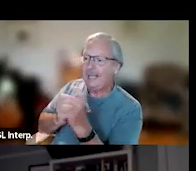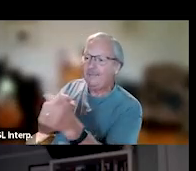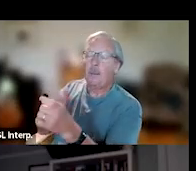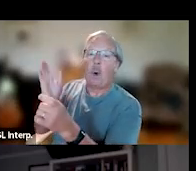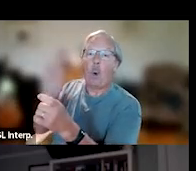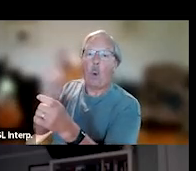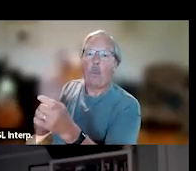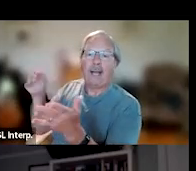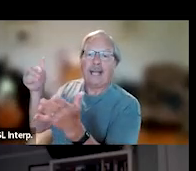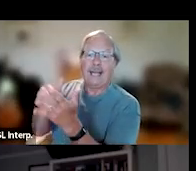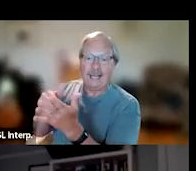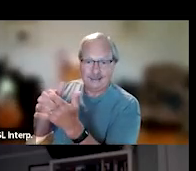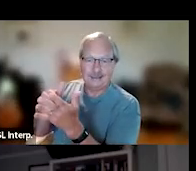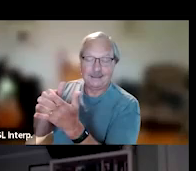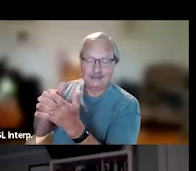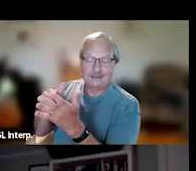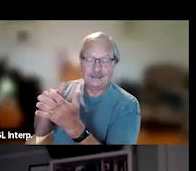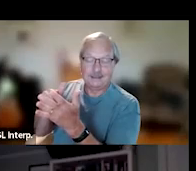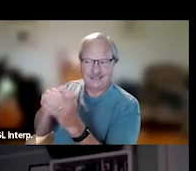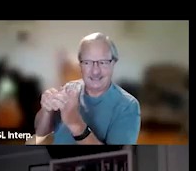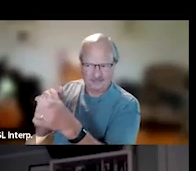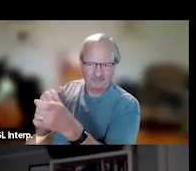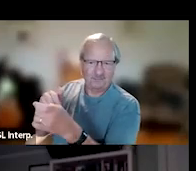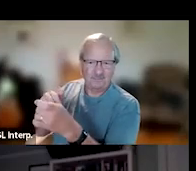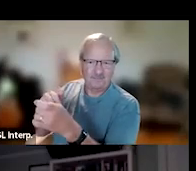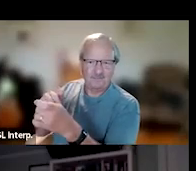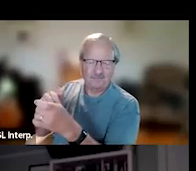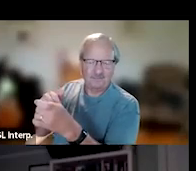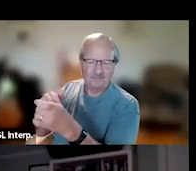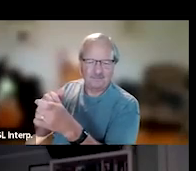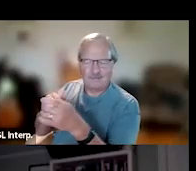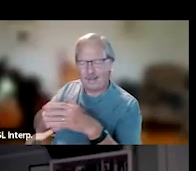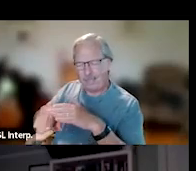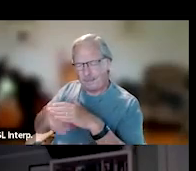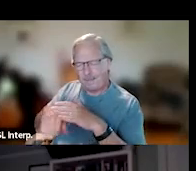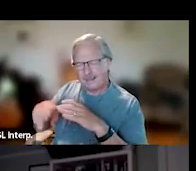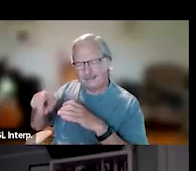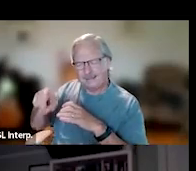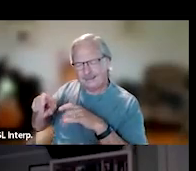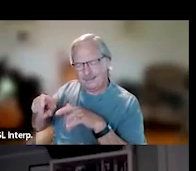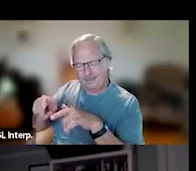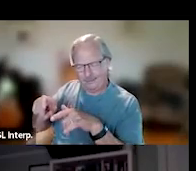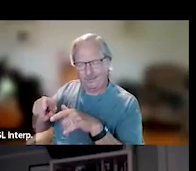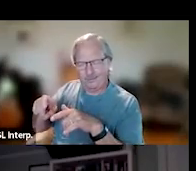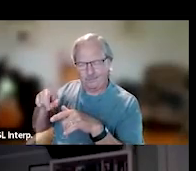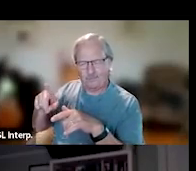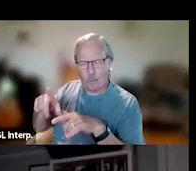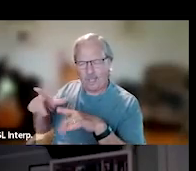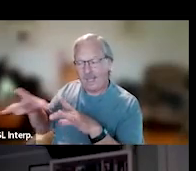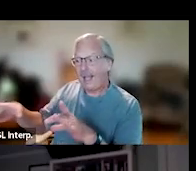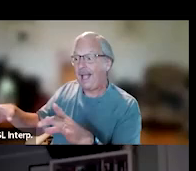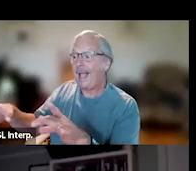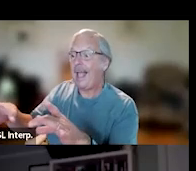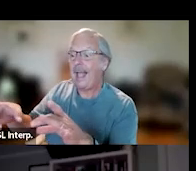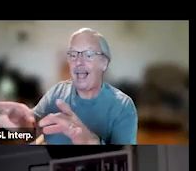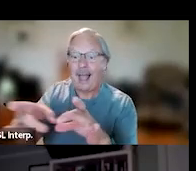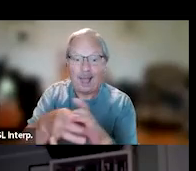and the basic necessities that they need, connecting them with the resources to get there